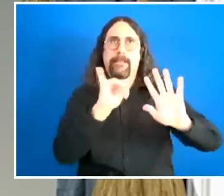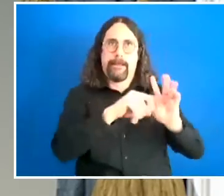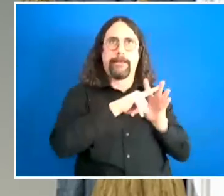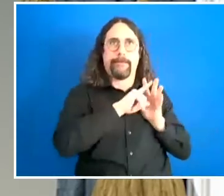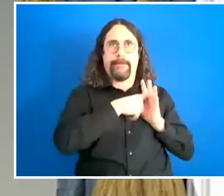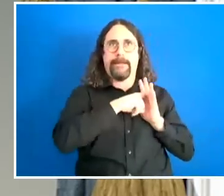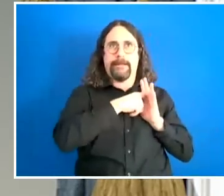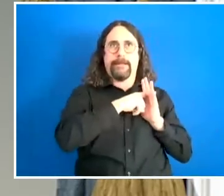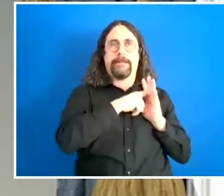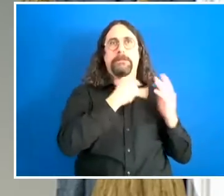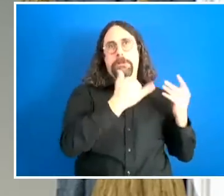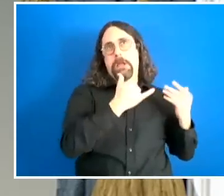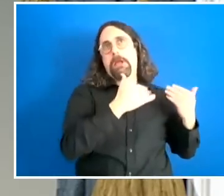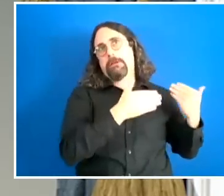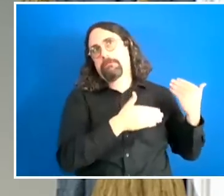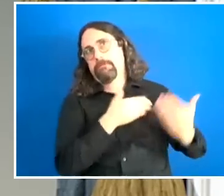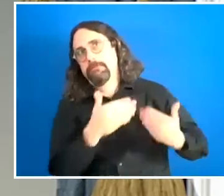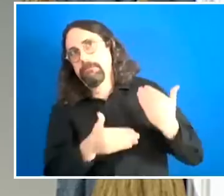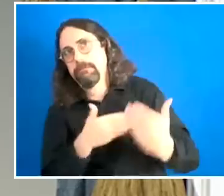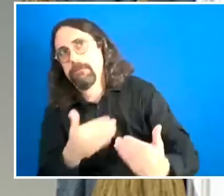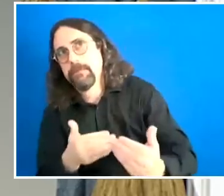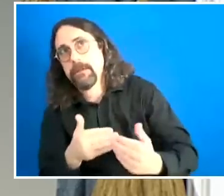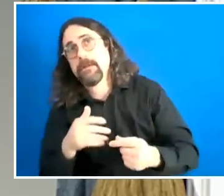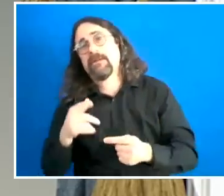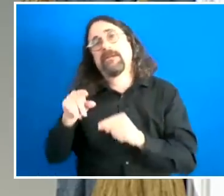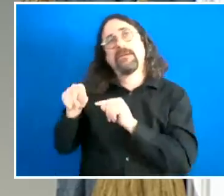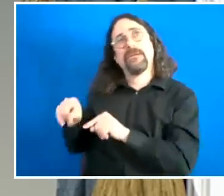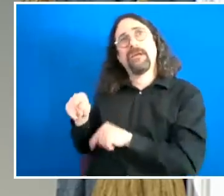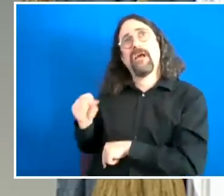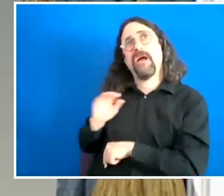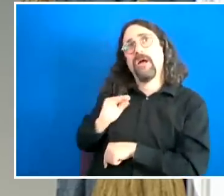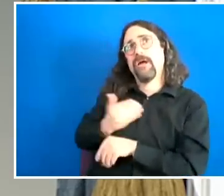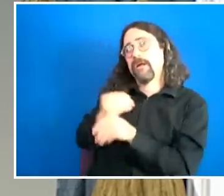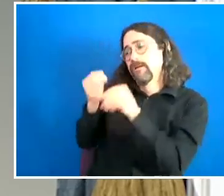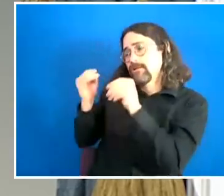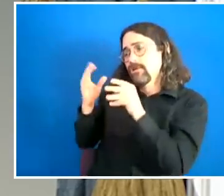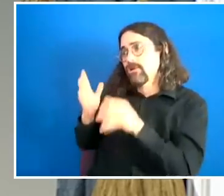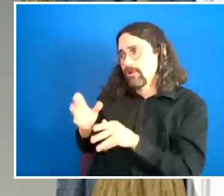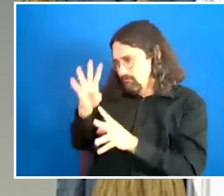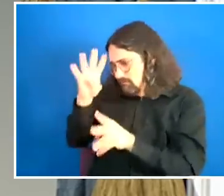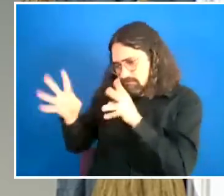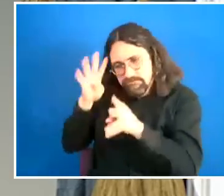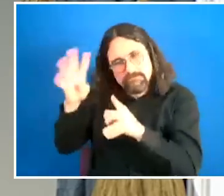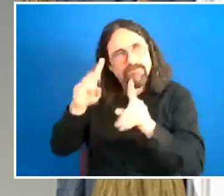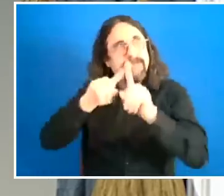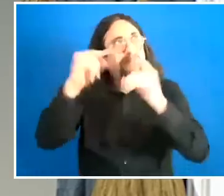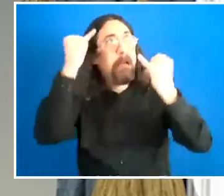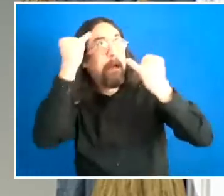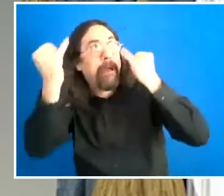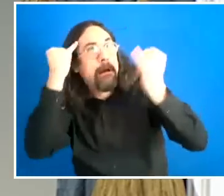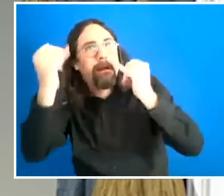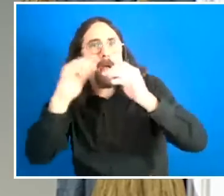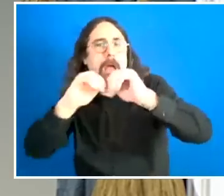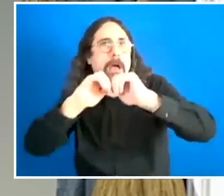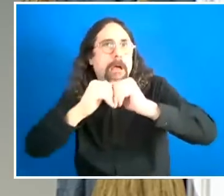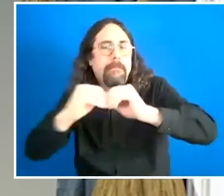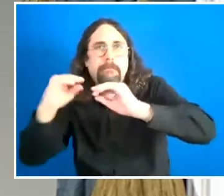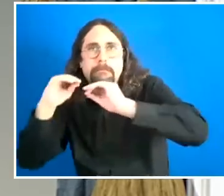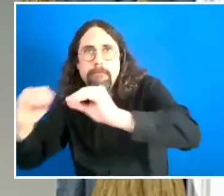SEV WENEEKS AGO. THAT'S NOT GOING TO STOP AFTER THIS PANDEMIC IS OV.ER WE WANT TO CONTINUE TO BUILD ON THAT CAPACITY